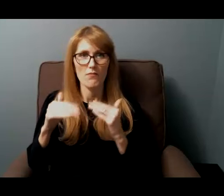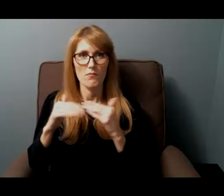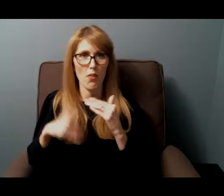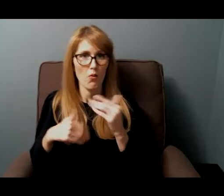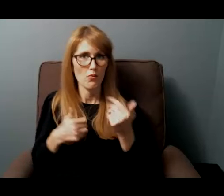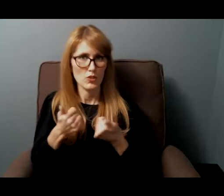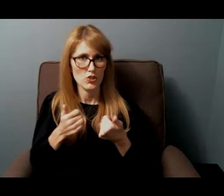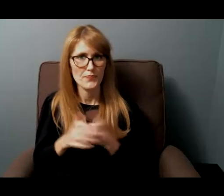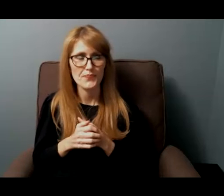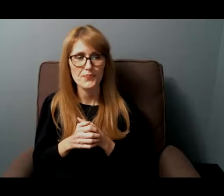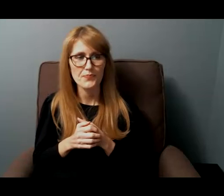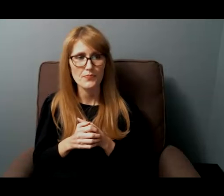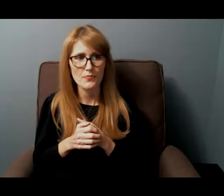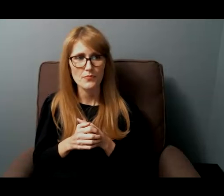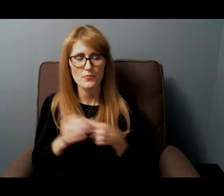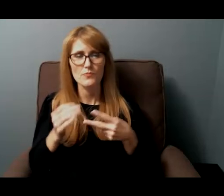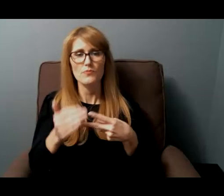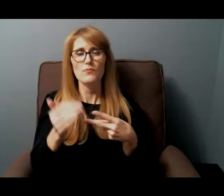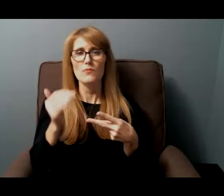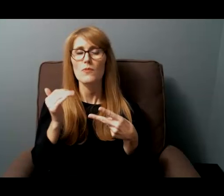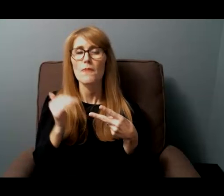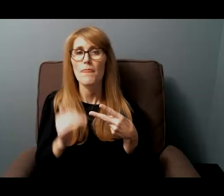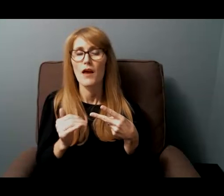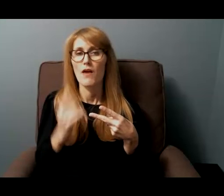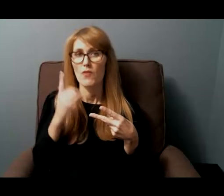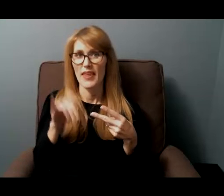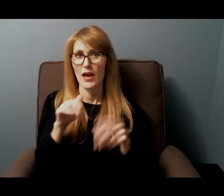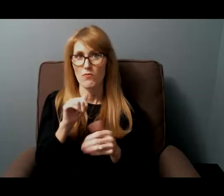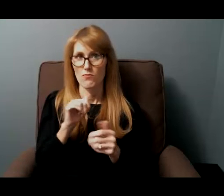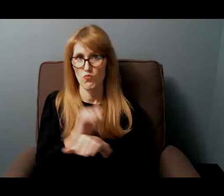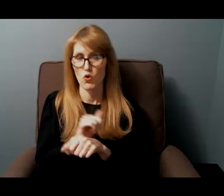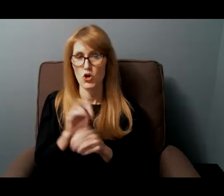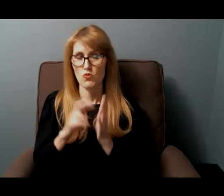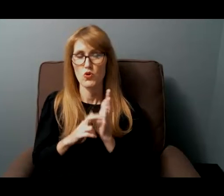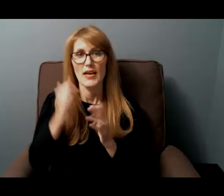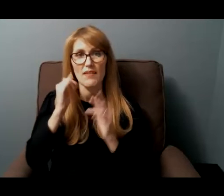In the second phase of work rules, if a person's NESE is above, they are not going